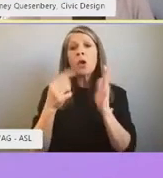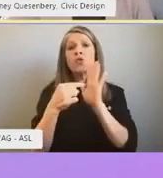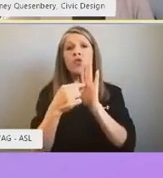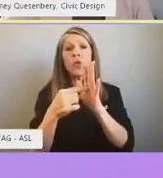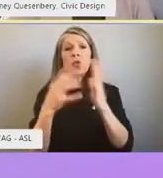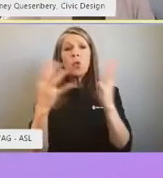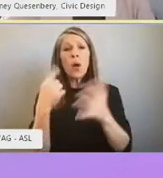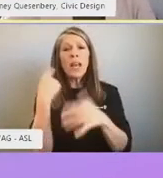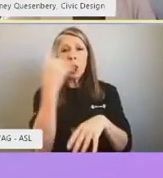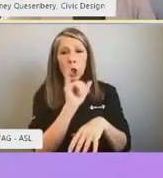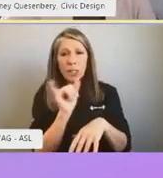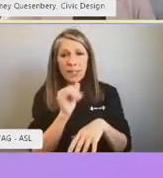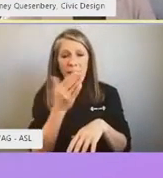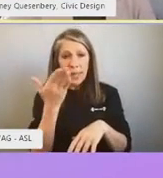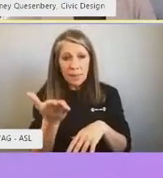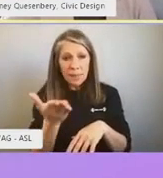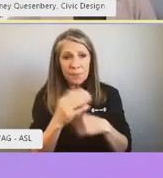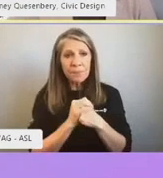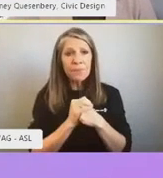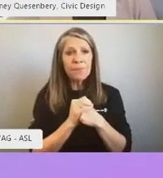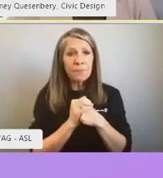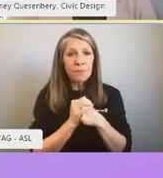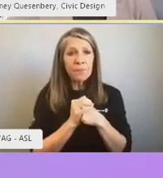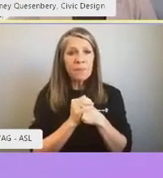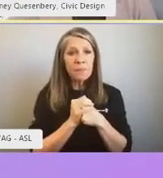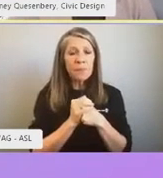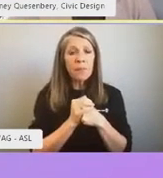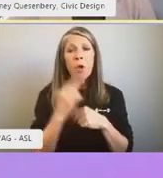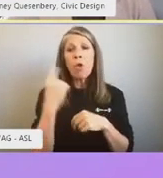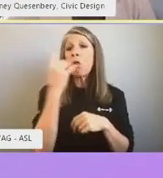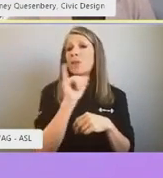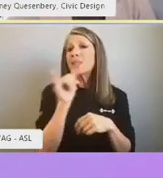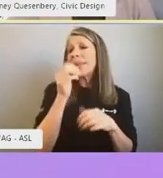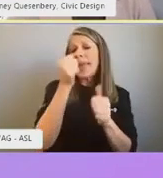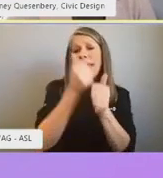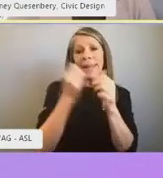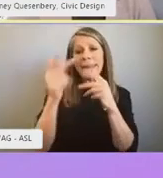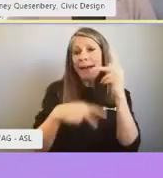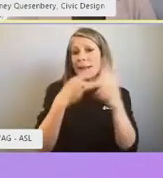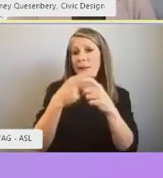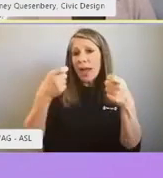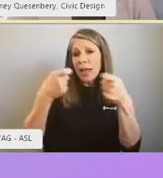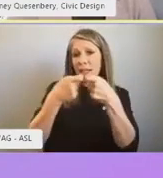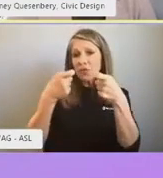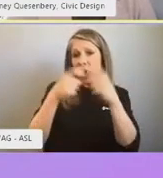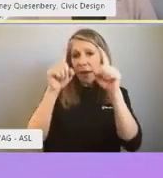read in the voting booth. We've talked about accessible vote by mail a little bit. I wanted to show you a little